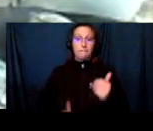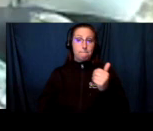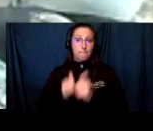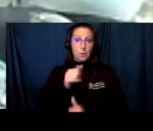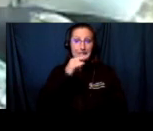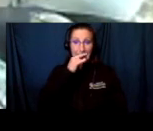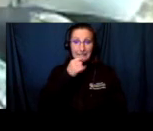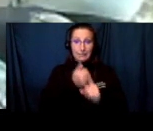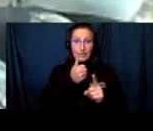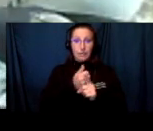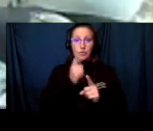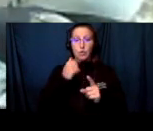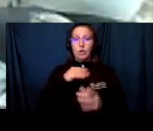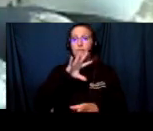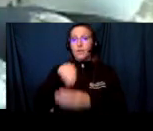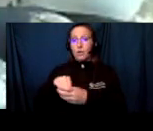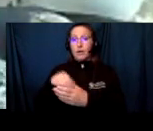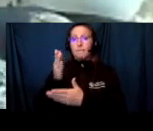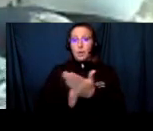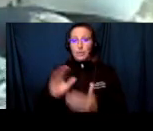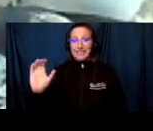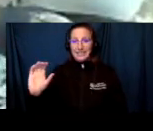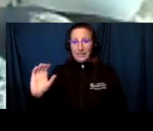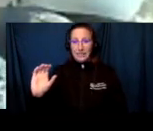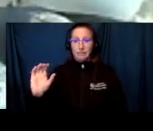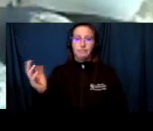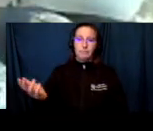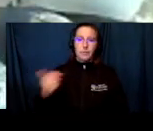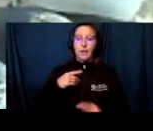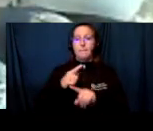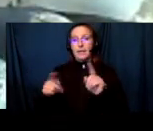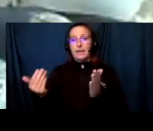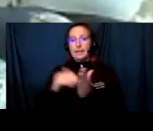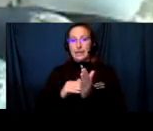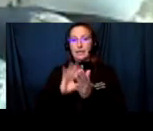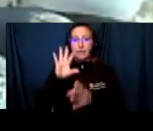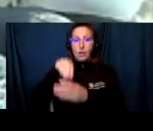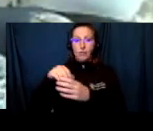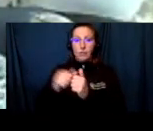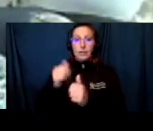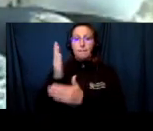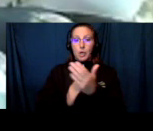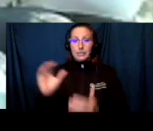enrolling in Part C. But again getting them enrolled in Part C by six months of age is also